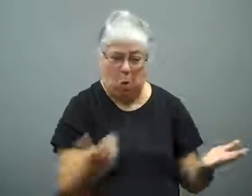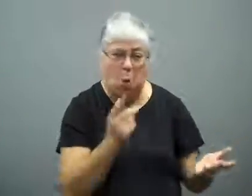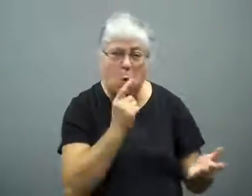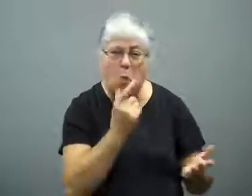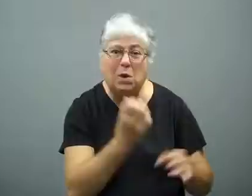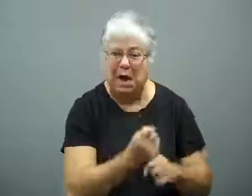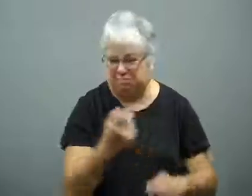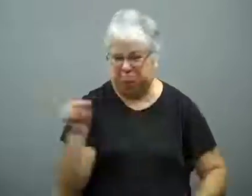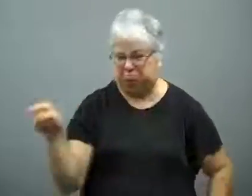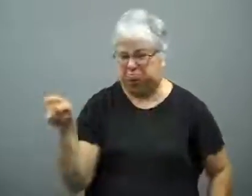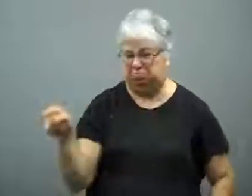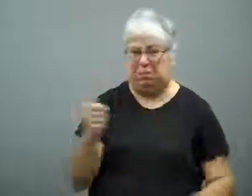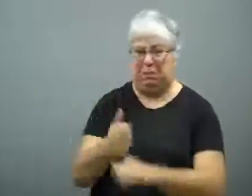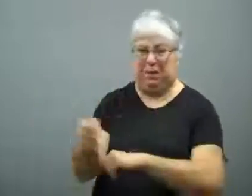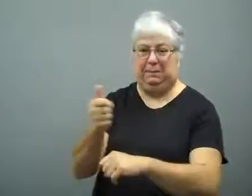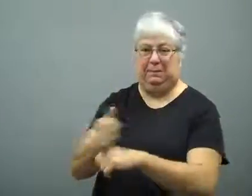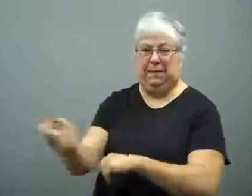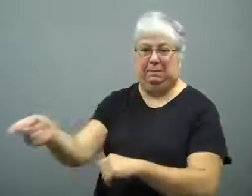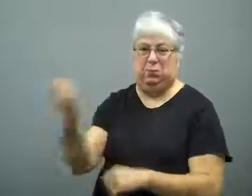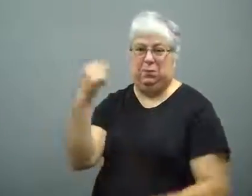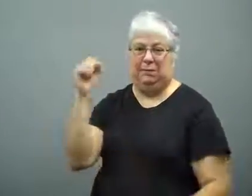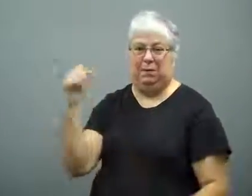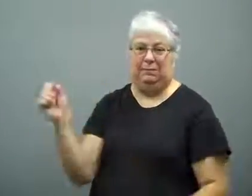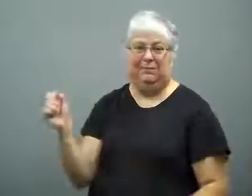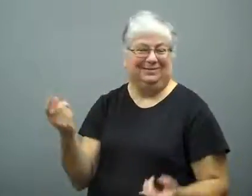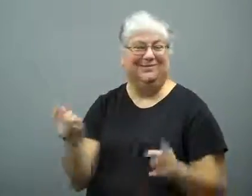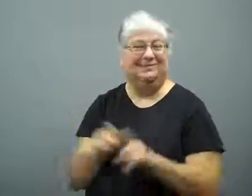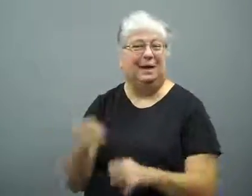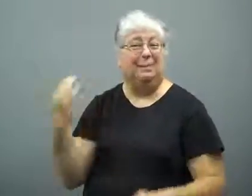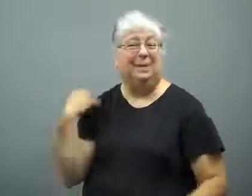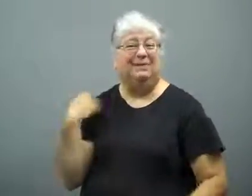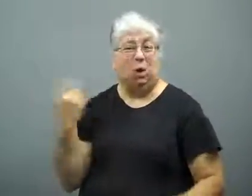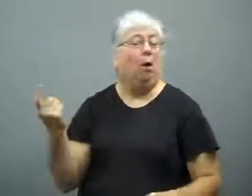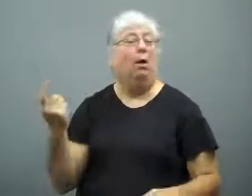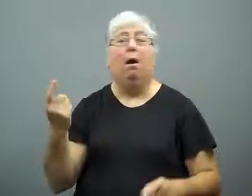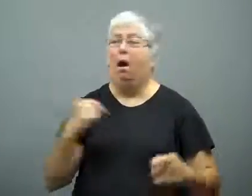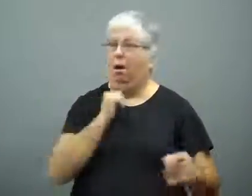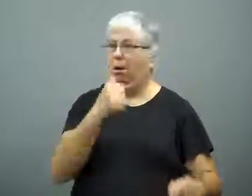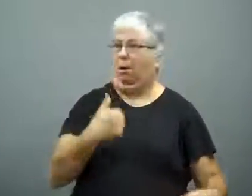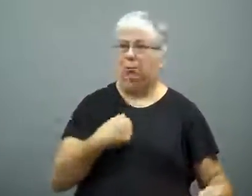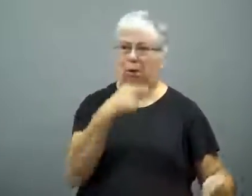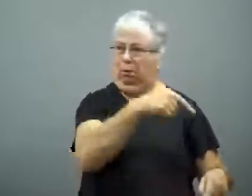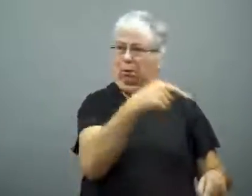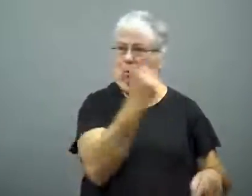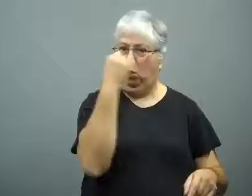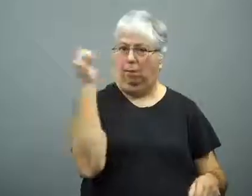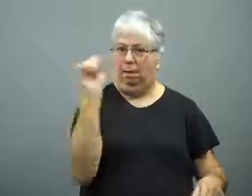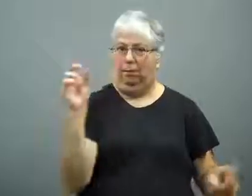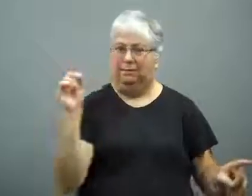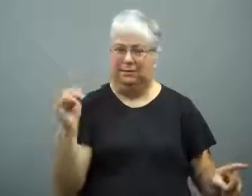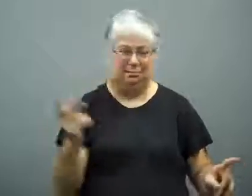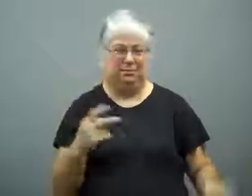it must be the rebels that are using them on the people.